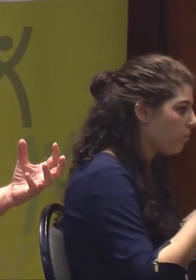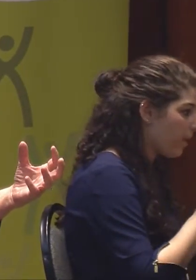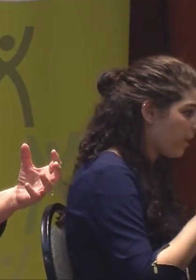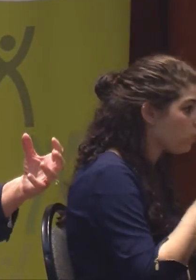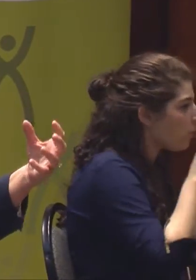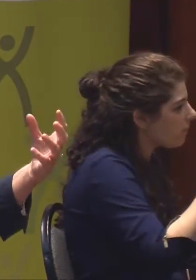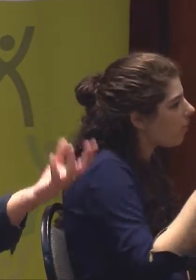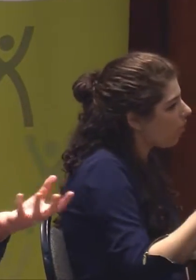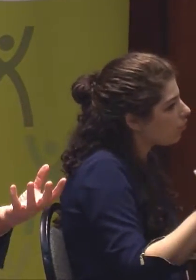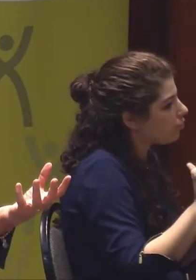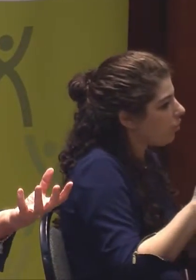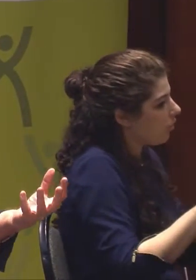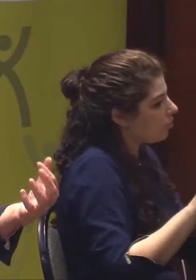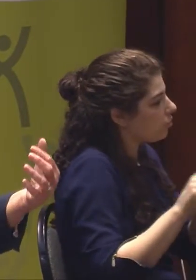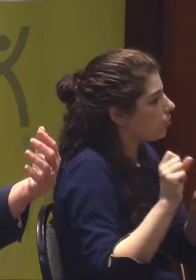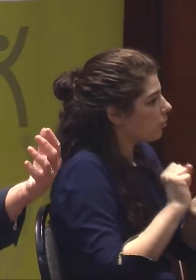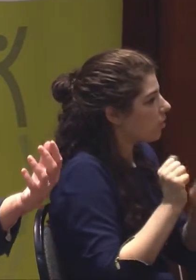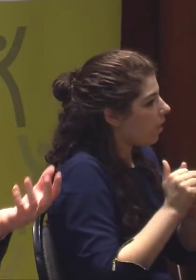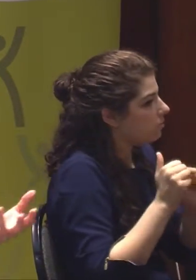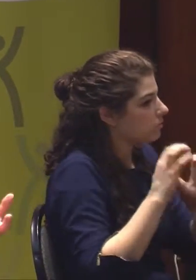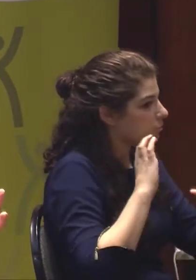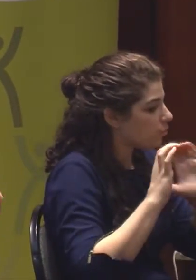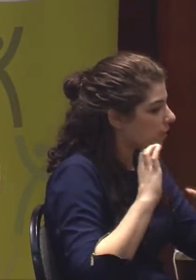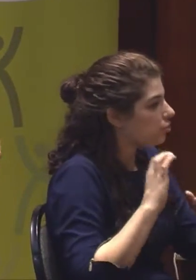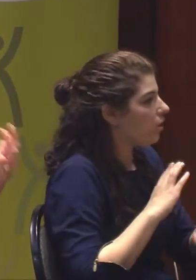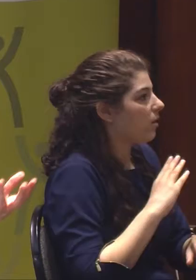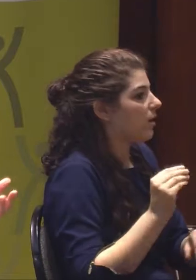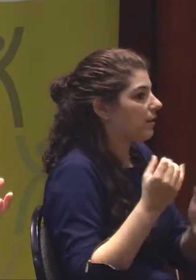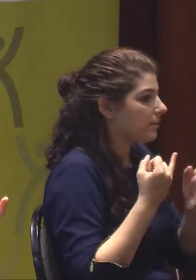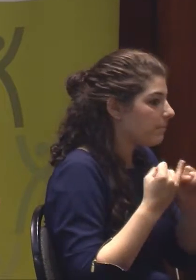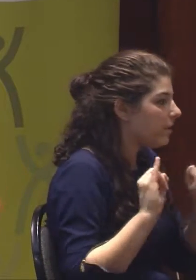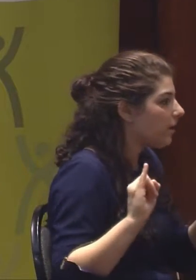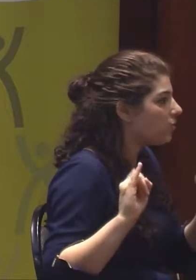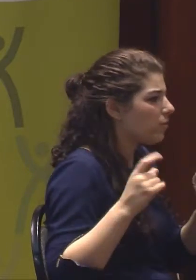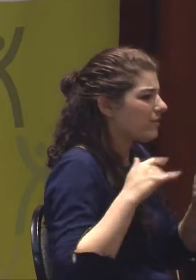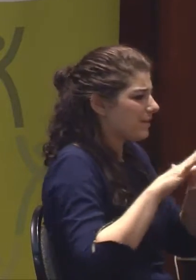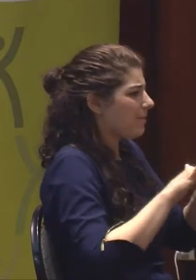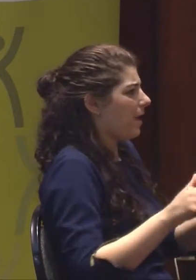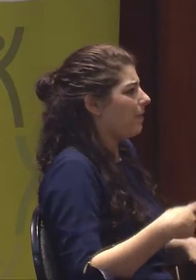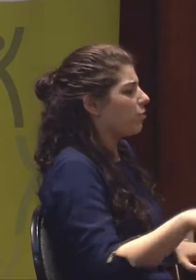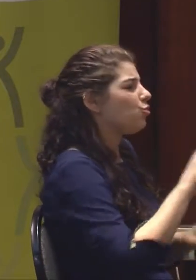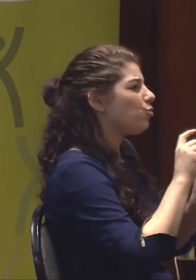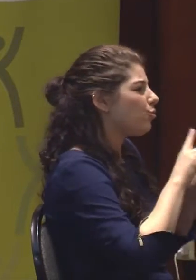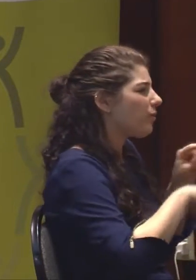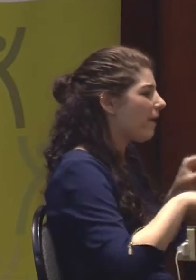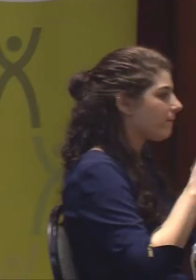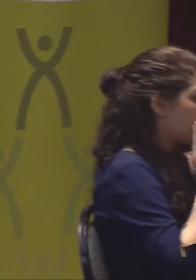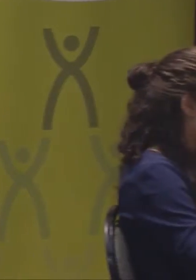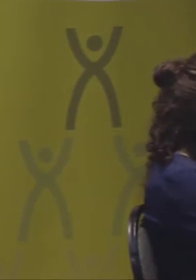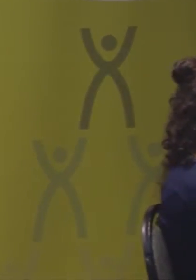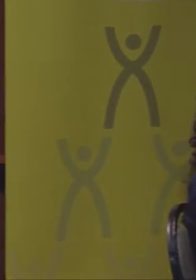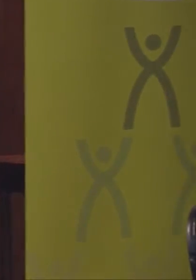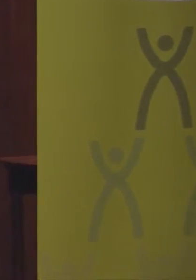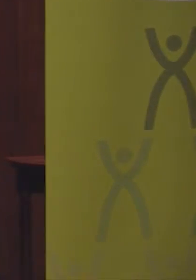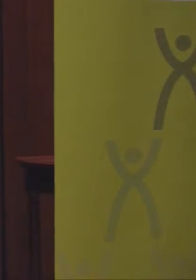communication and independence and all that at the same time. You can't just work on one thing at a time. So it all fits